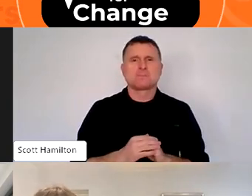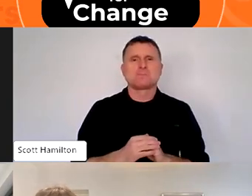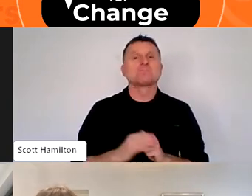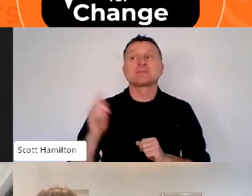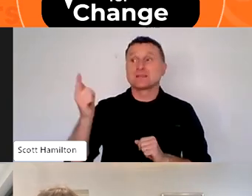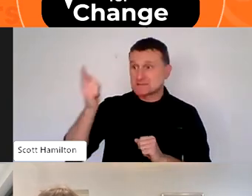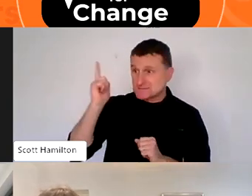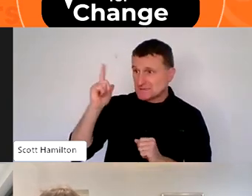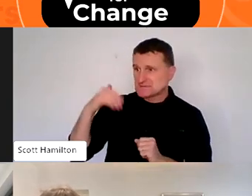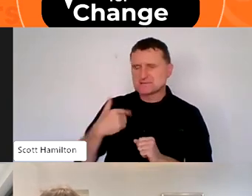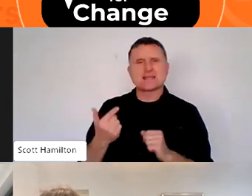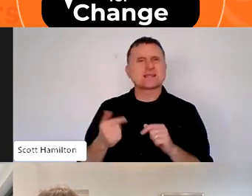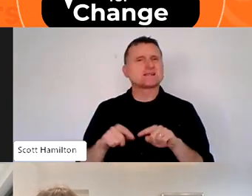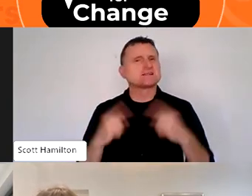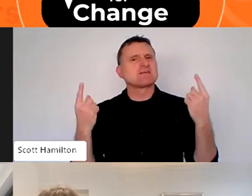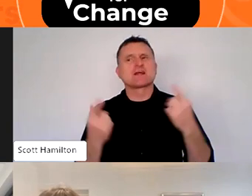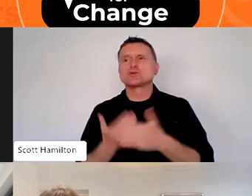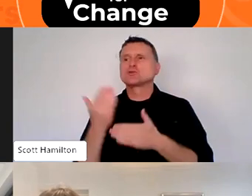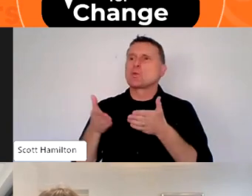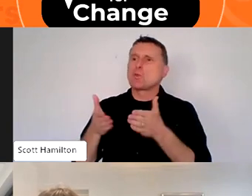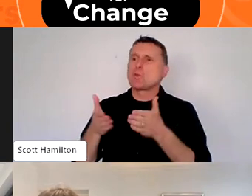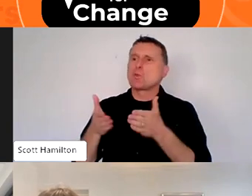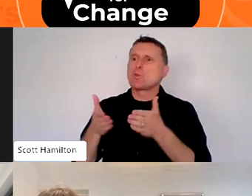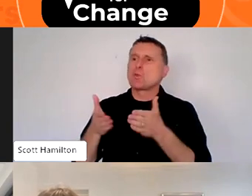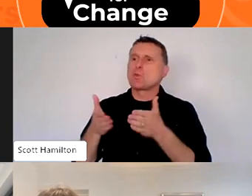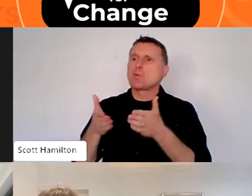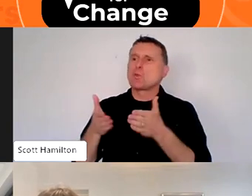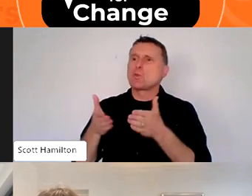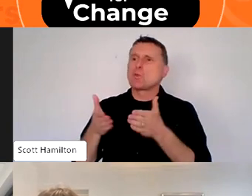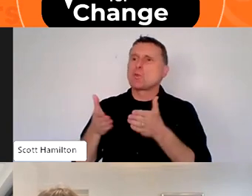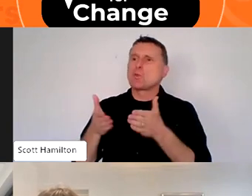working with other people. Collaboration is the heart of inclusion.